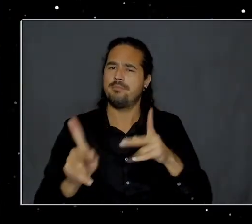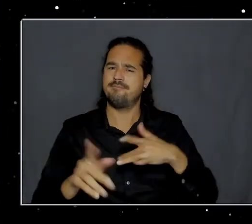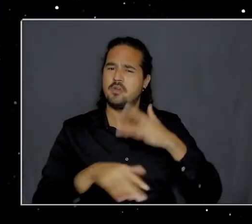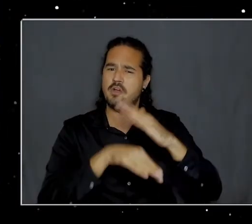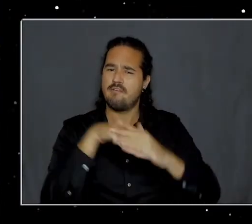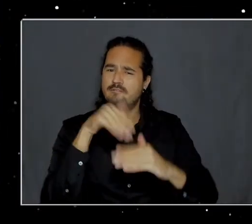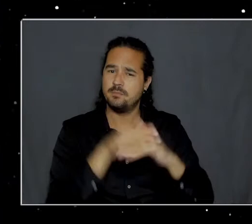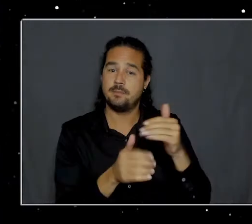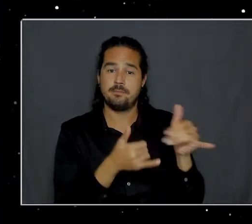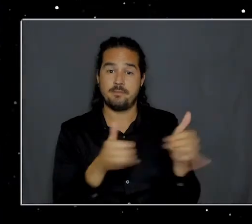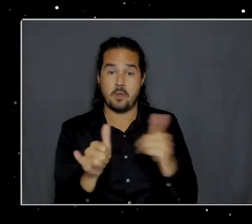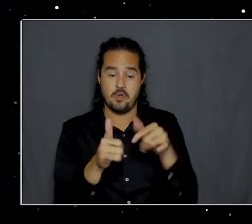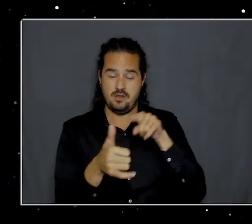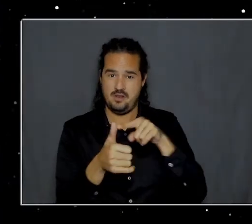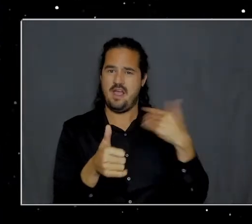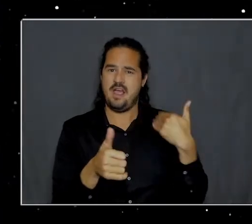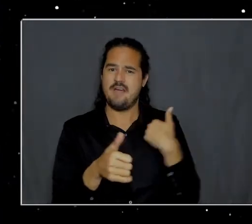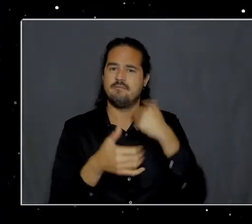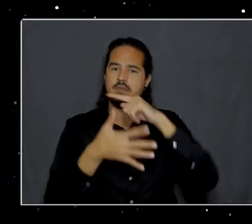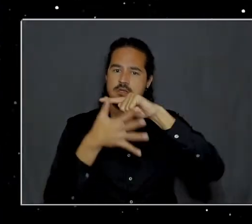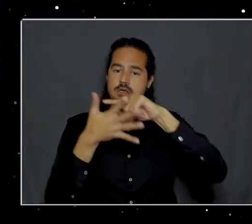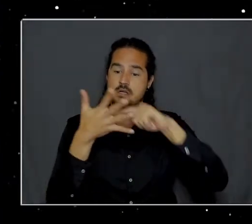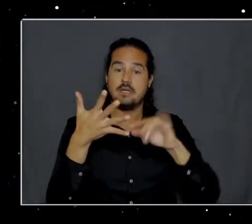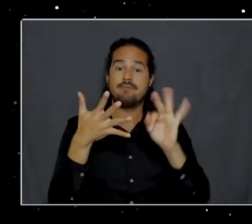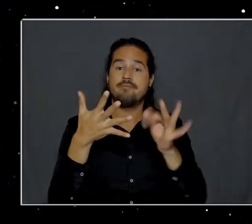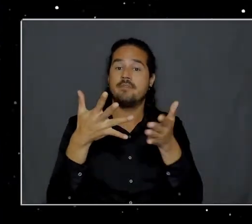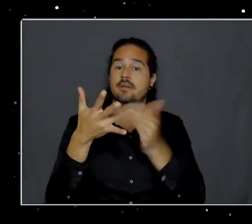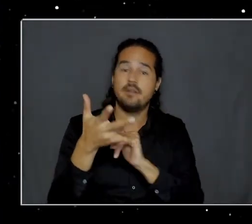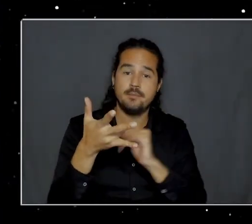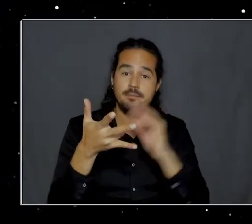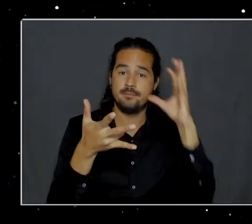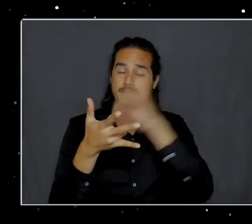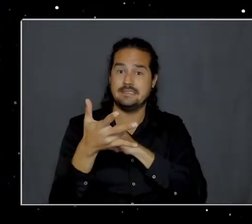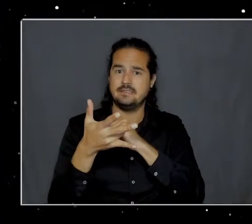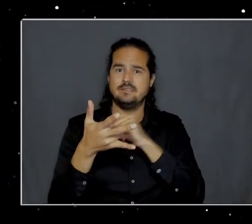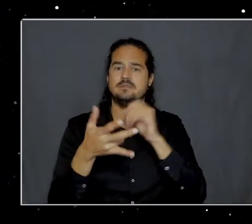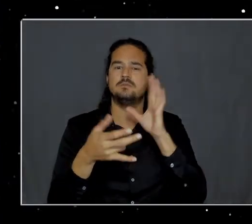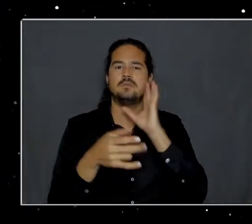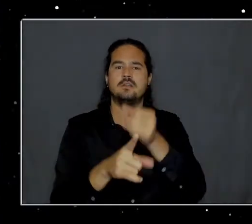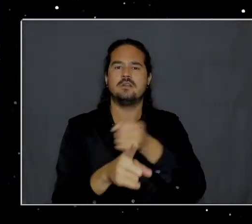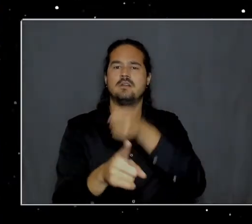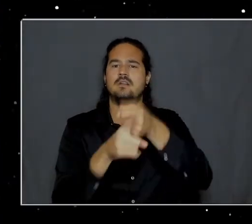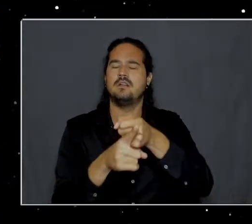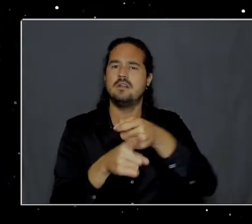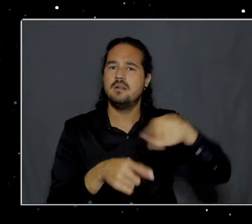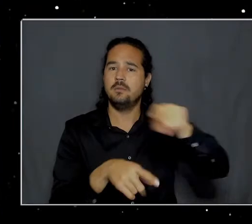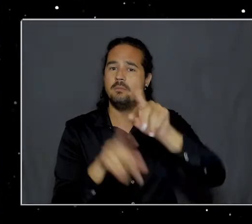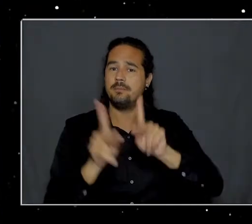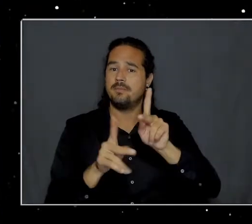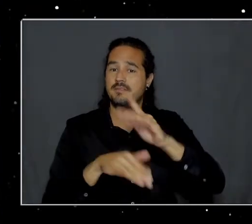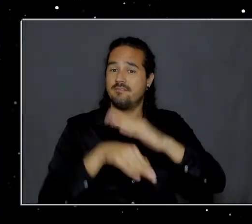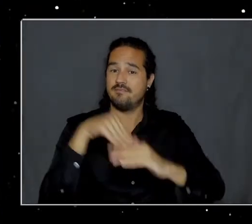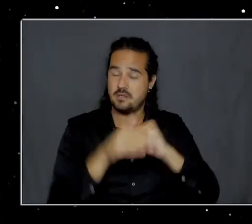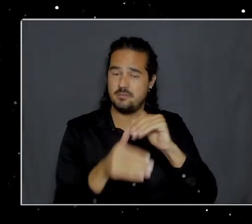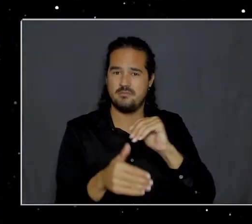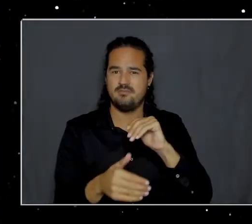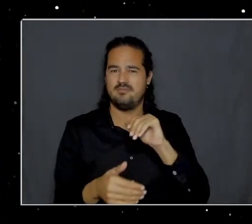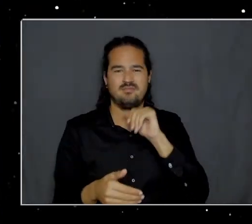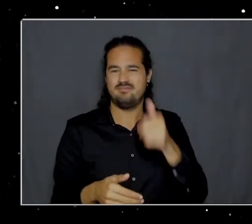RIGHT? THERE'S SO MANY THINGS THAT CAN GO INTO A PARTY. AND IF YOU DON'T THINK ABOUT HOW TO REALLY MAKE PEOPLE FEEL LIKE